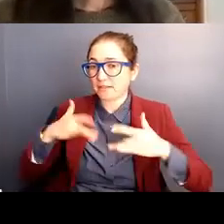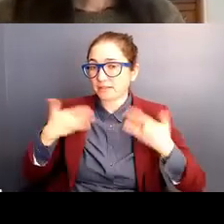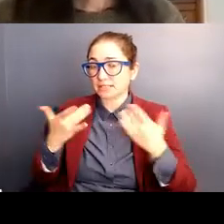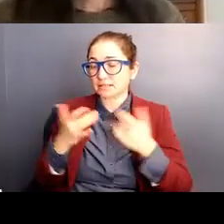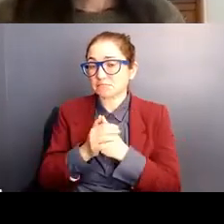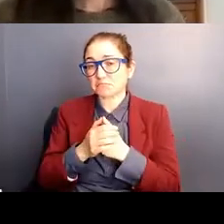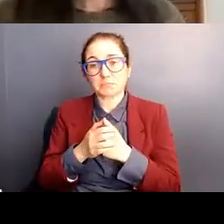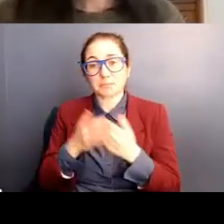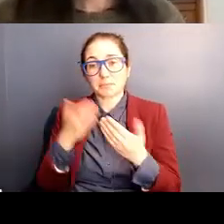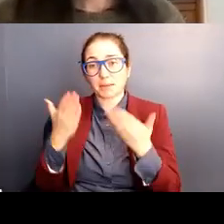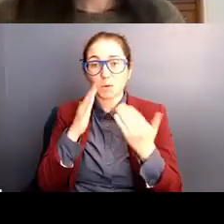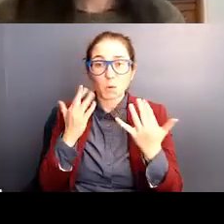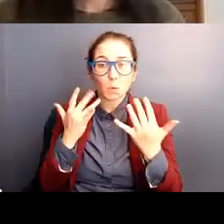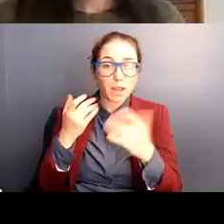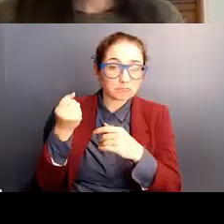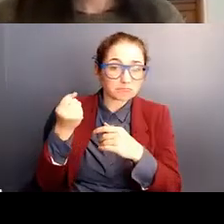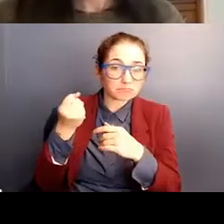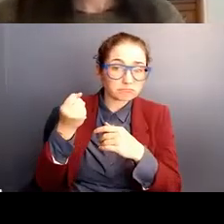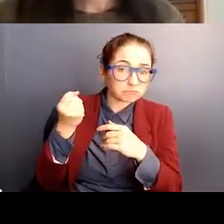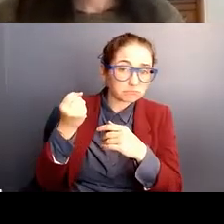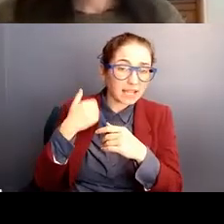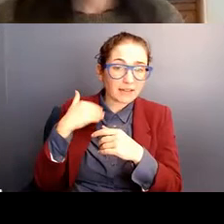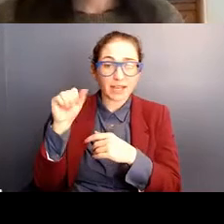would wait and hold off on having ASL interpretation for that event